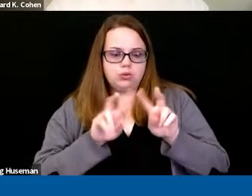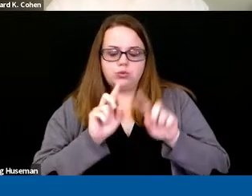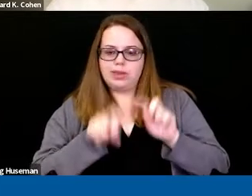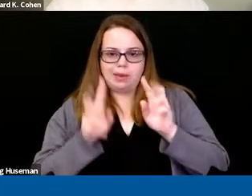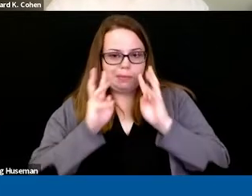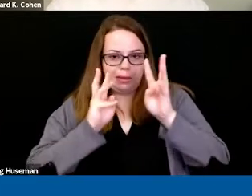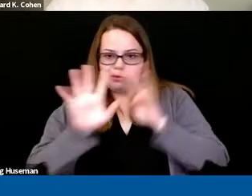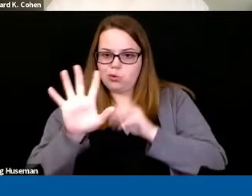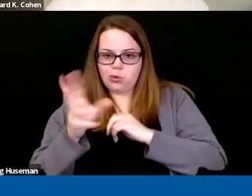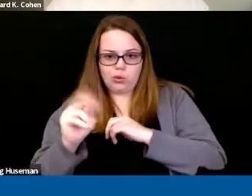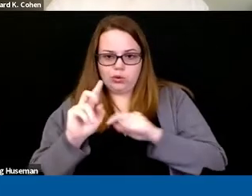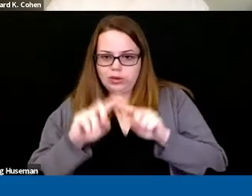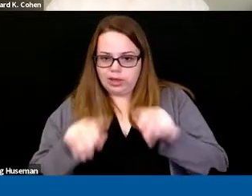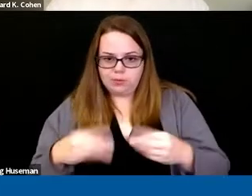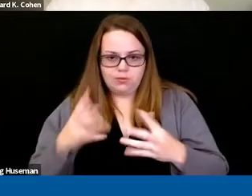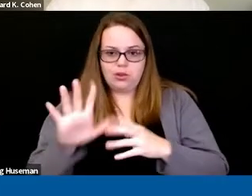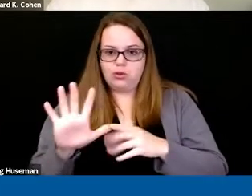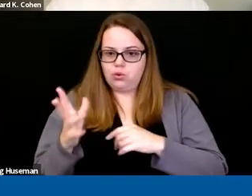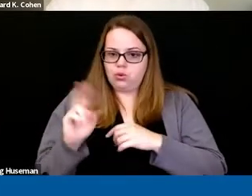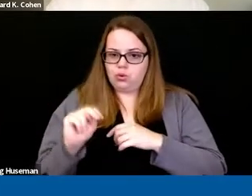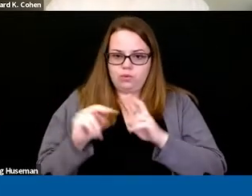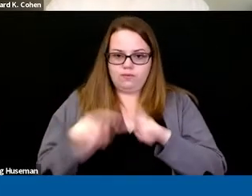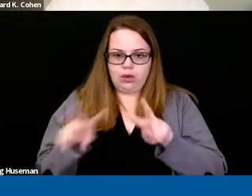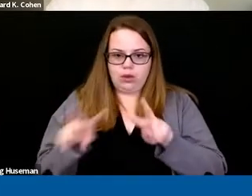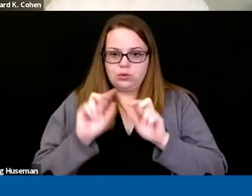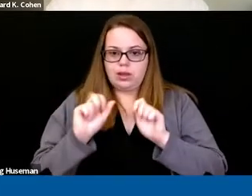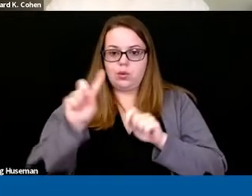or provide your own values. You can only use these 48.